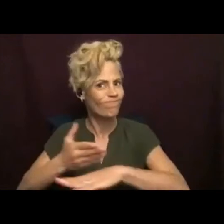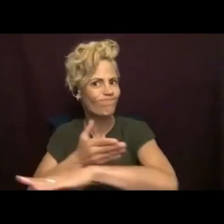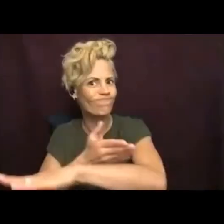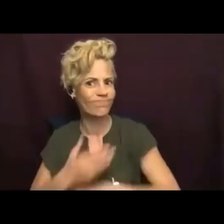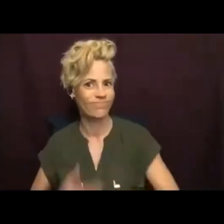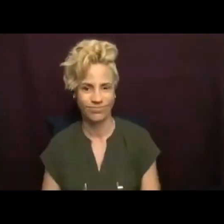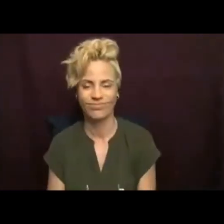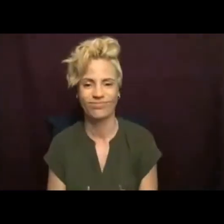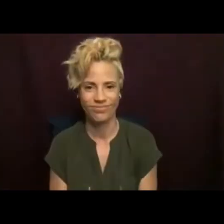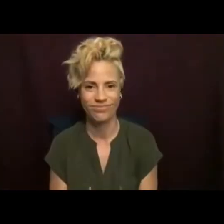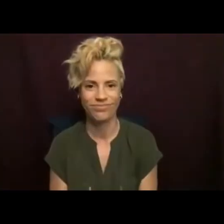Thanks, DK.